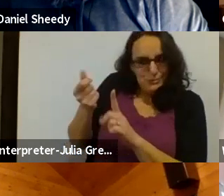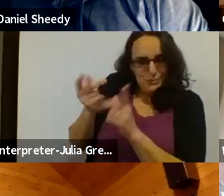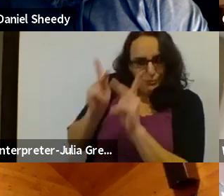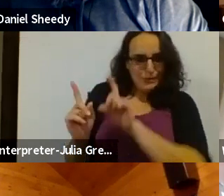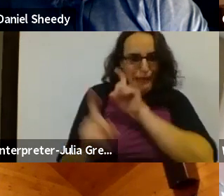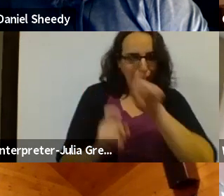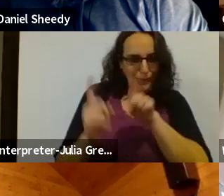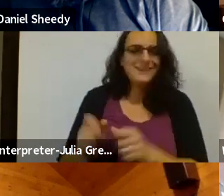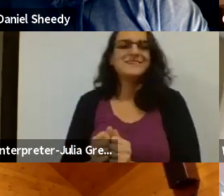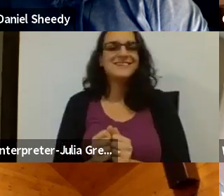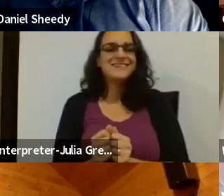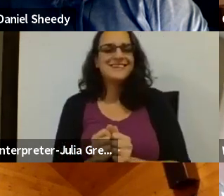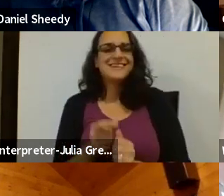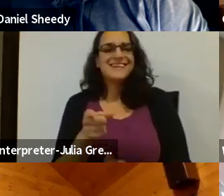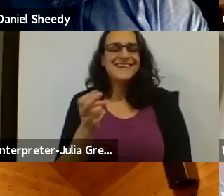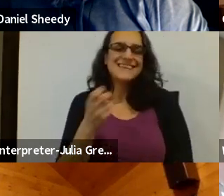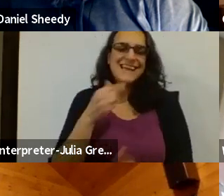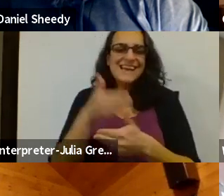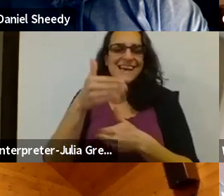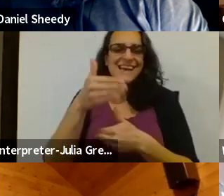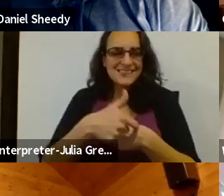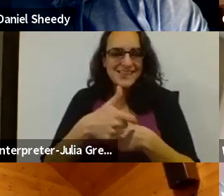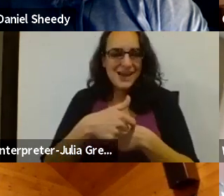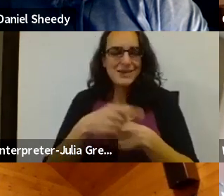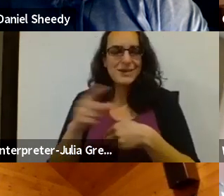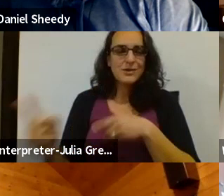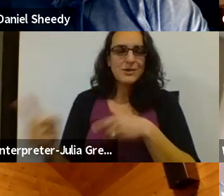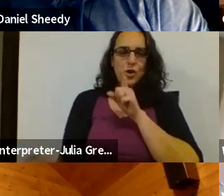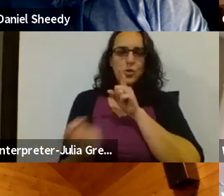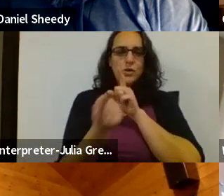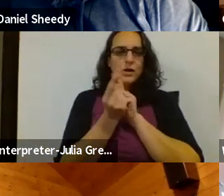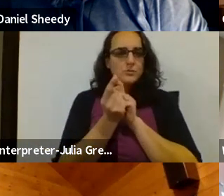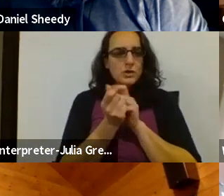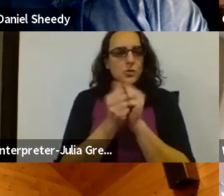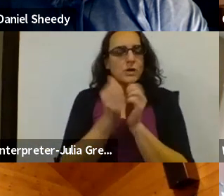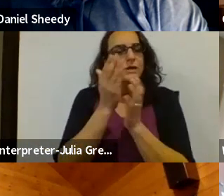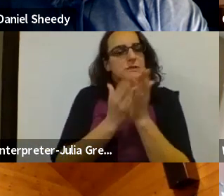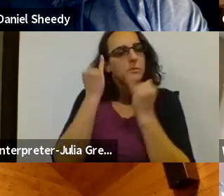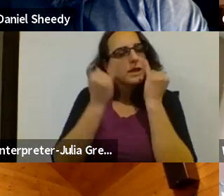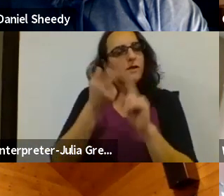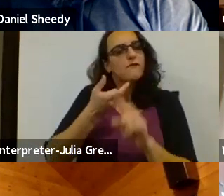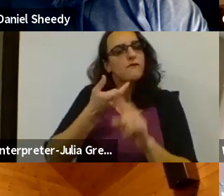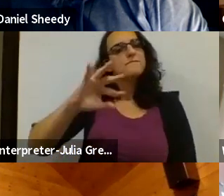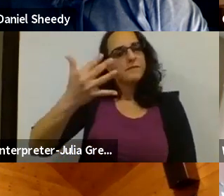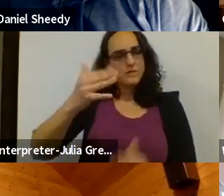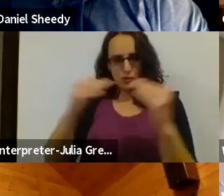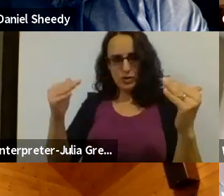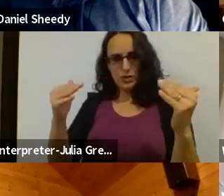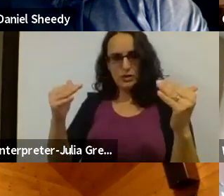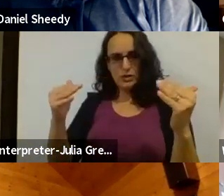Malia Savas: He said that next time he will come to us with some ideas from the fifth graders. So I really liked the idea of interviewing the kids individually.